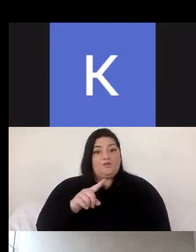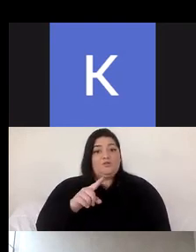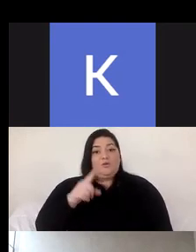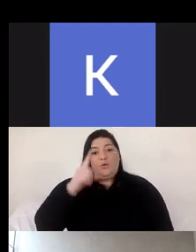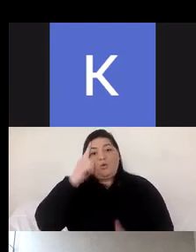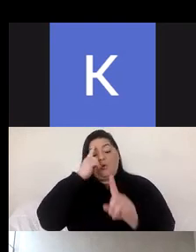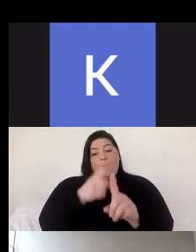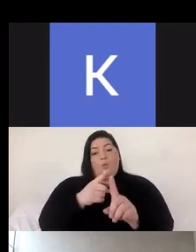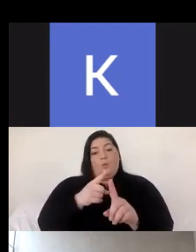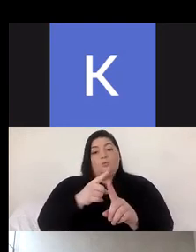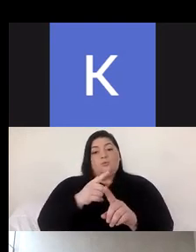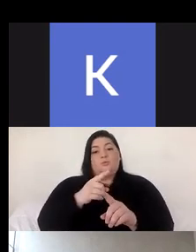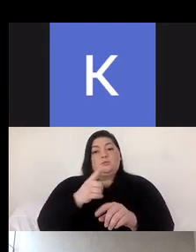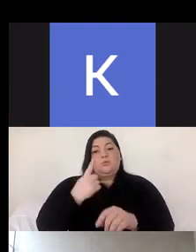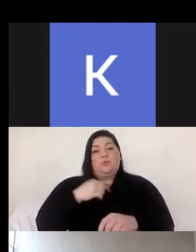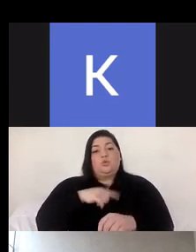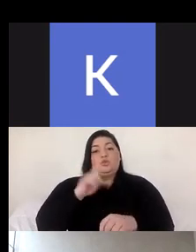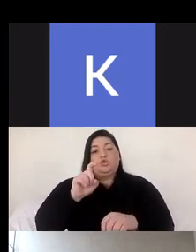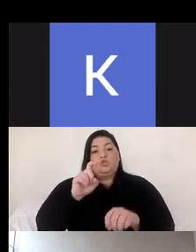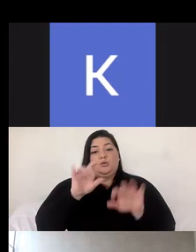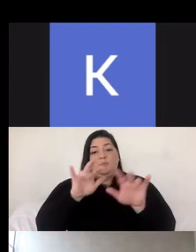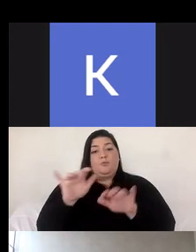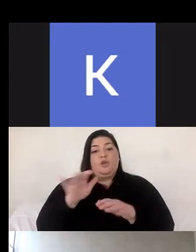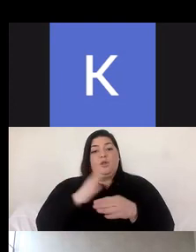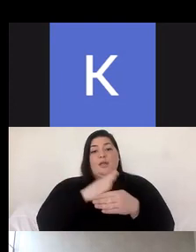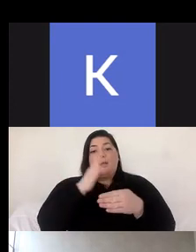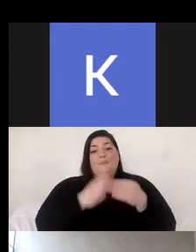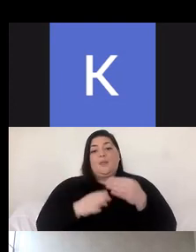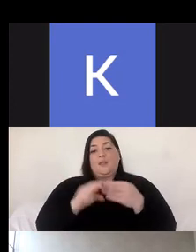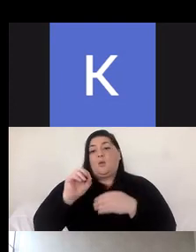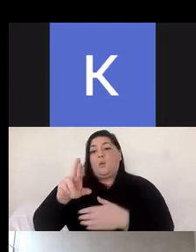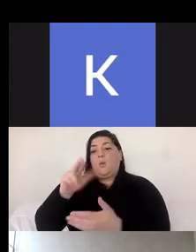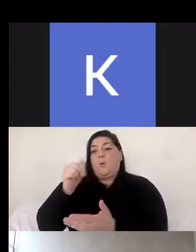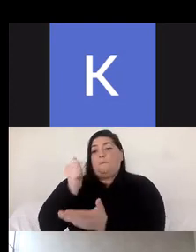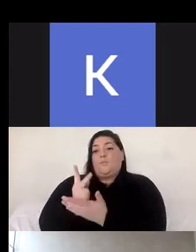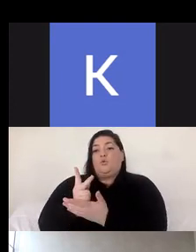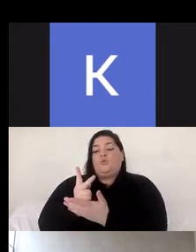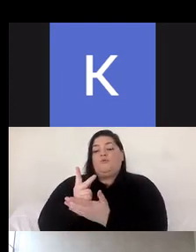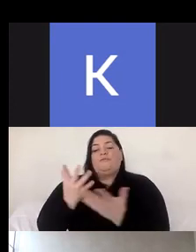should we put completed or approved? And that depends on where you are.